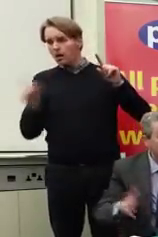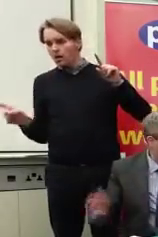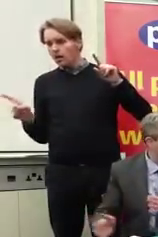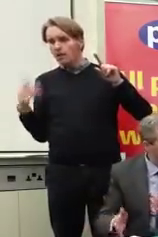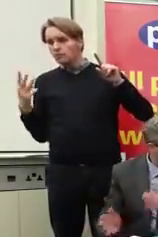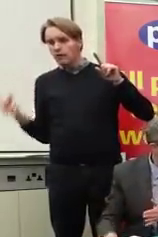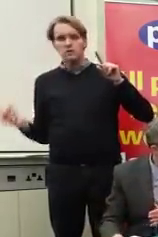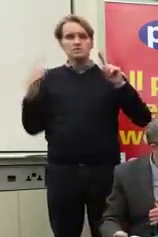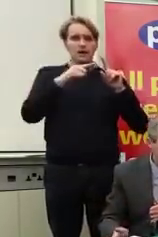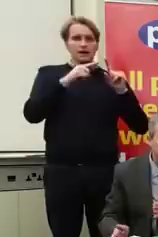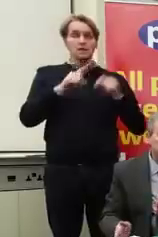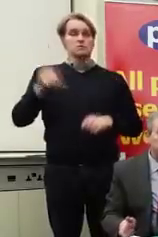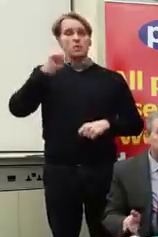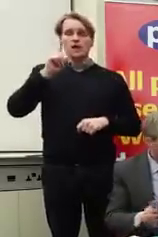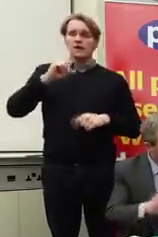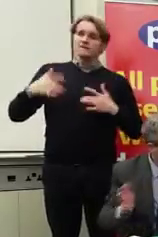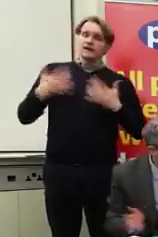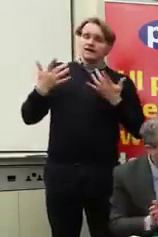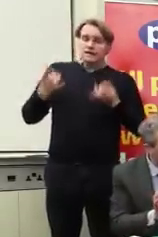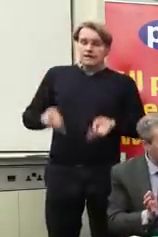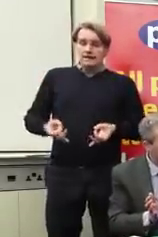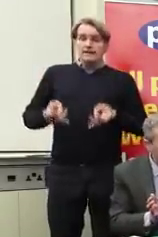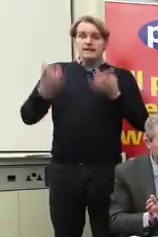take a job in a local supermarket. I've got nothing against supermarkets but it